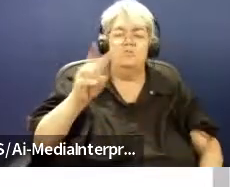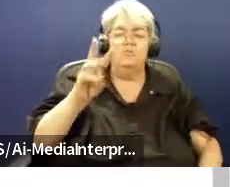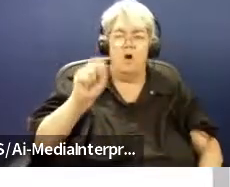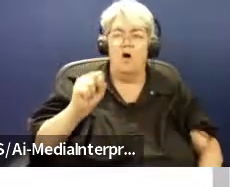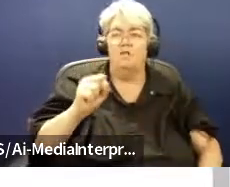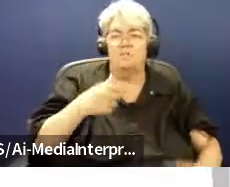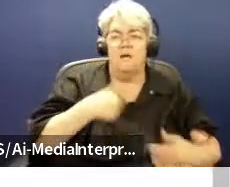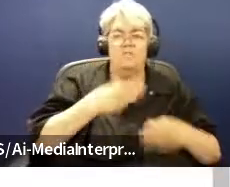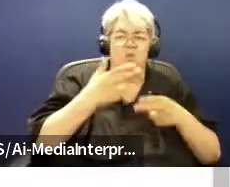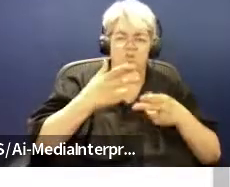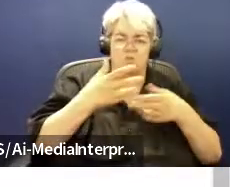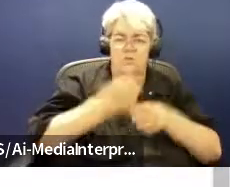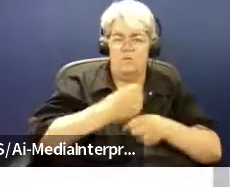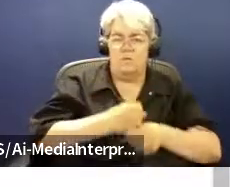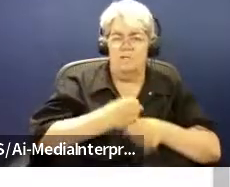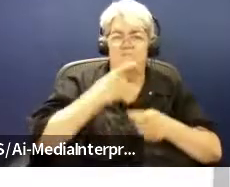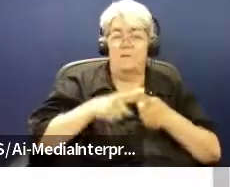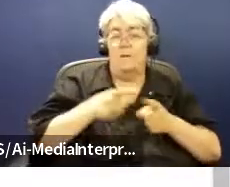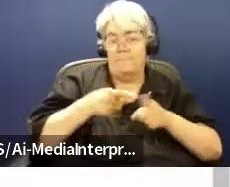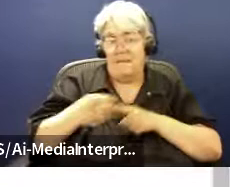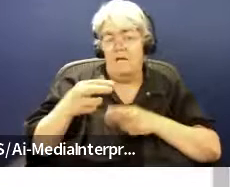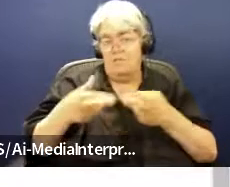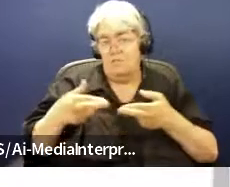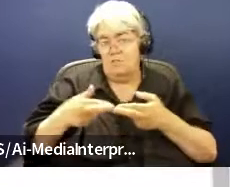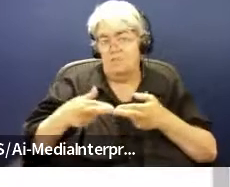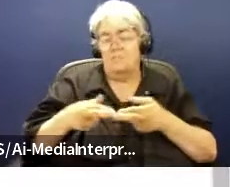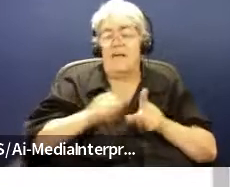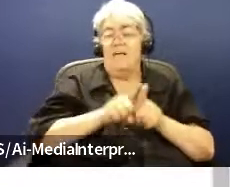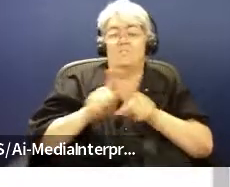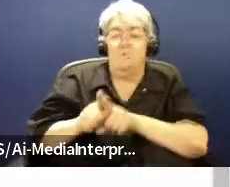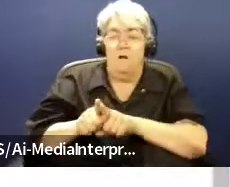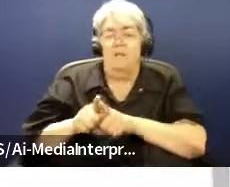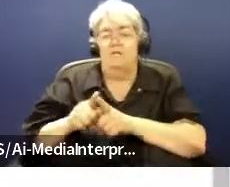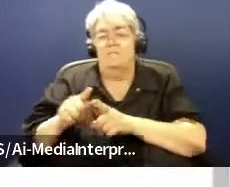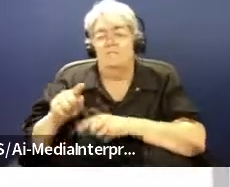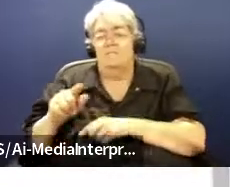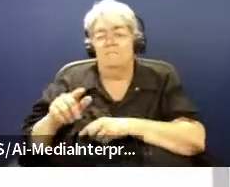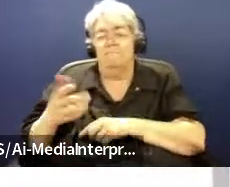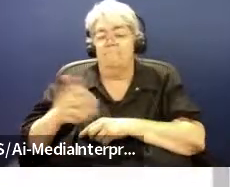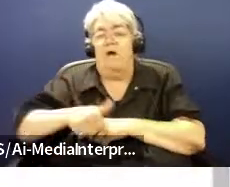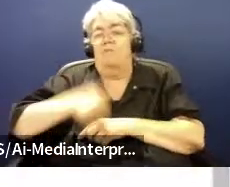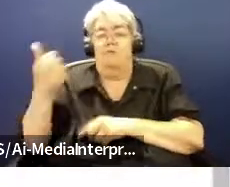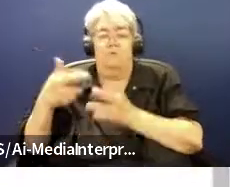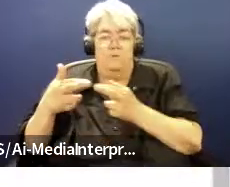which is where all of the main content resides. JAWS in particular has a shortcut key specifically for main regions